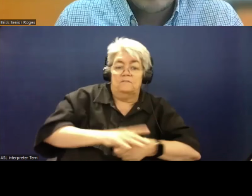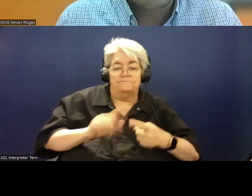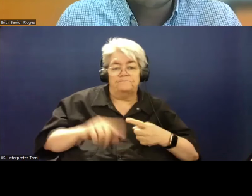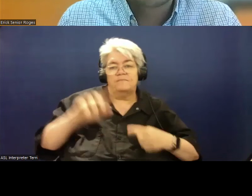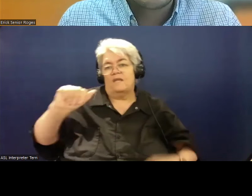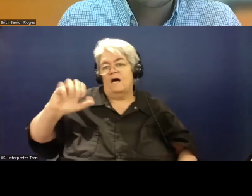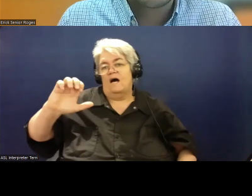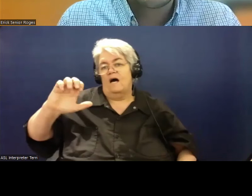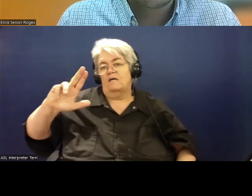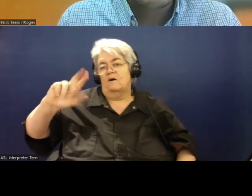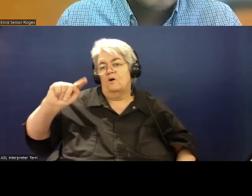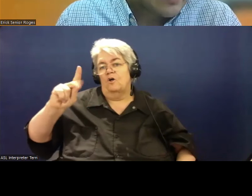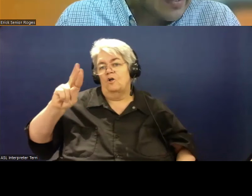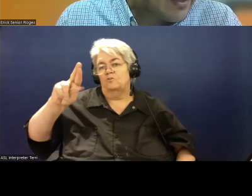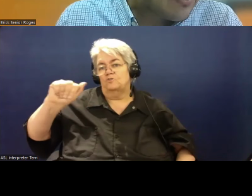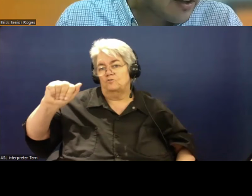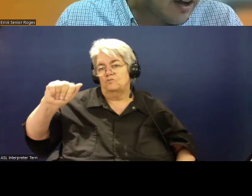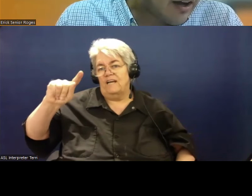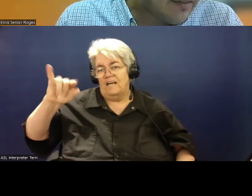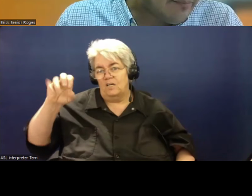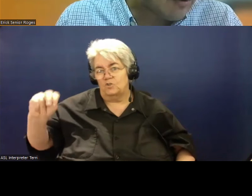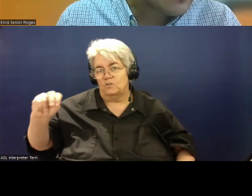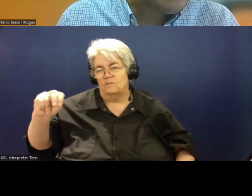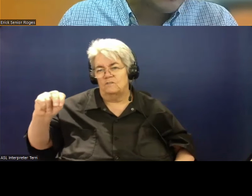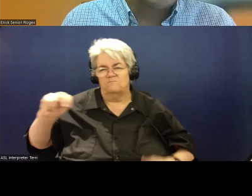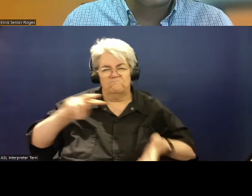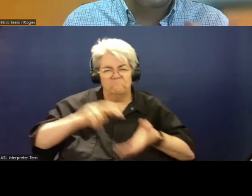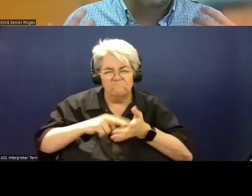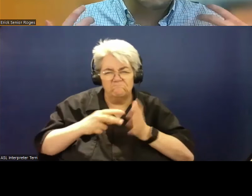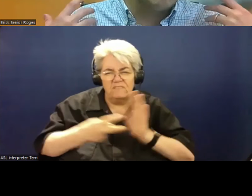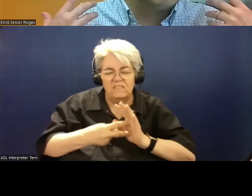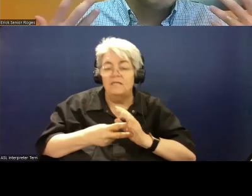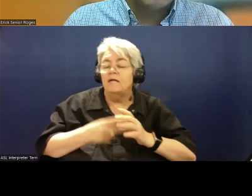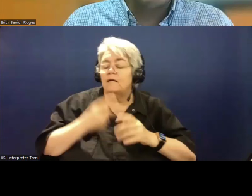ACCULTURATION IS THE PROCESS IN WHICH THE PERSON ADOPTS THE